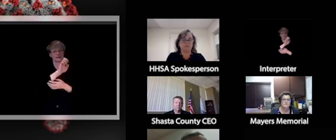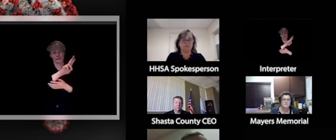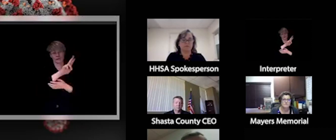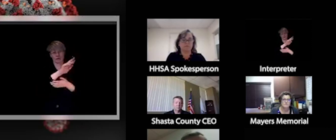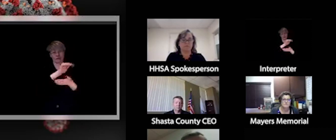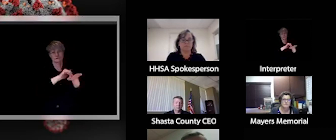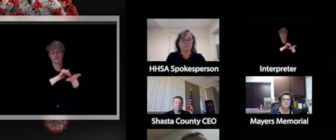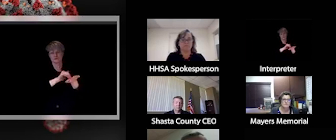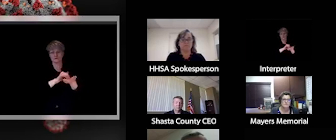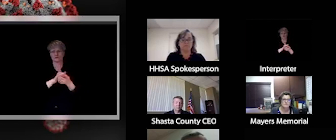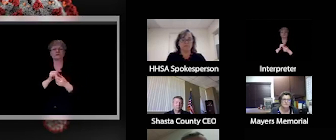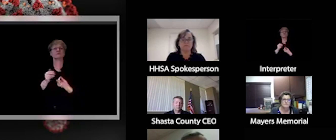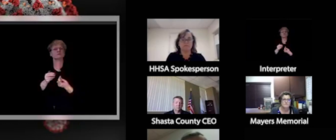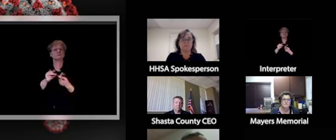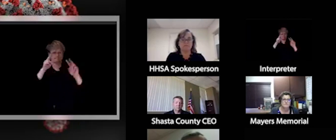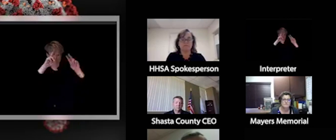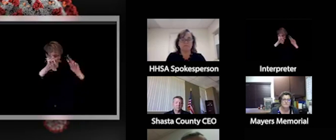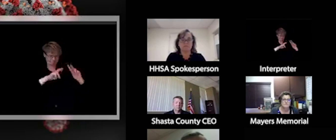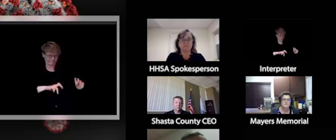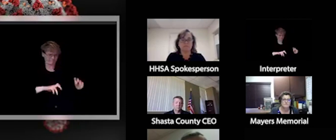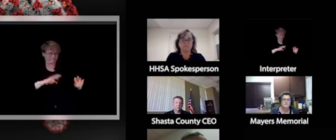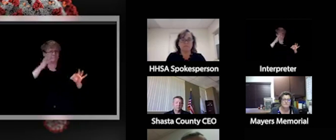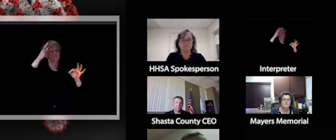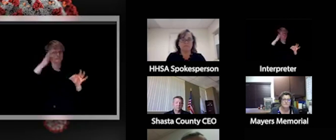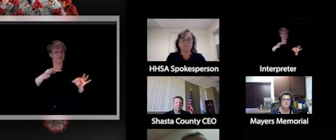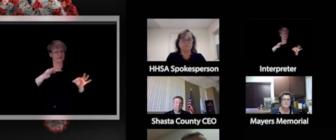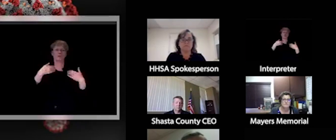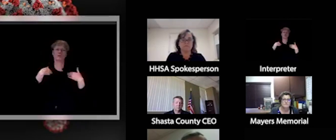filters to make sure our patients are safe.